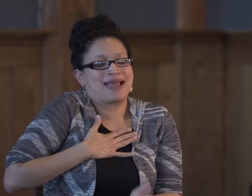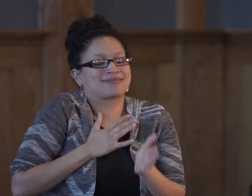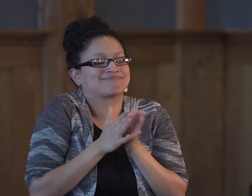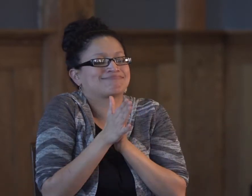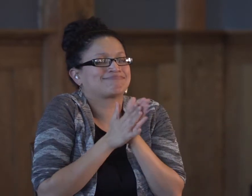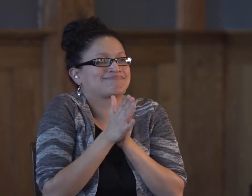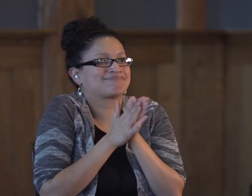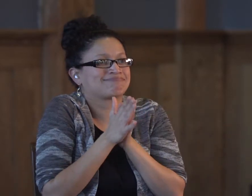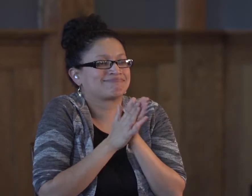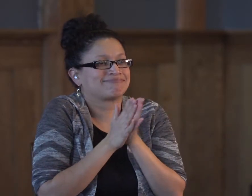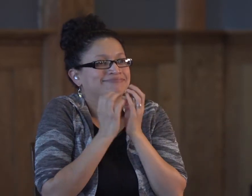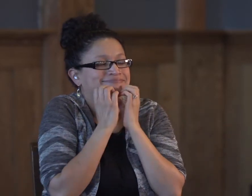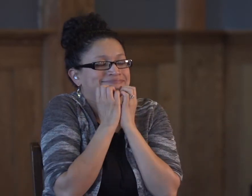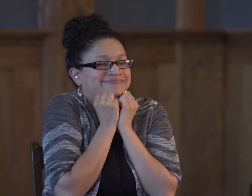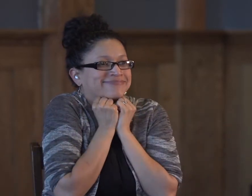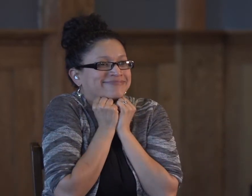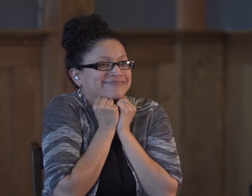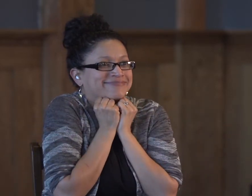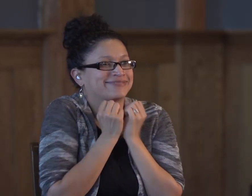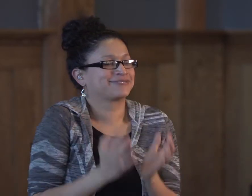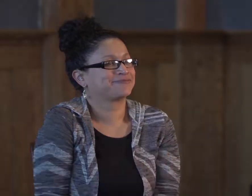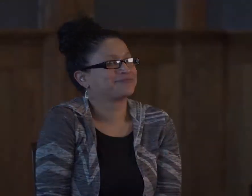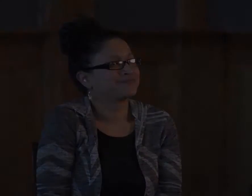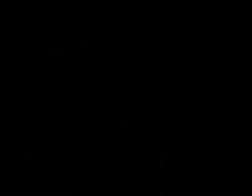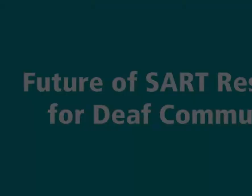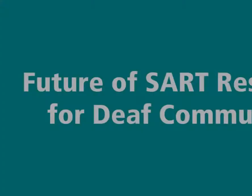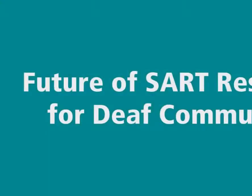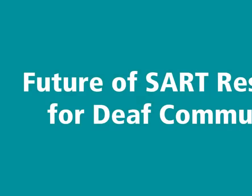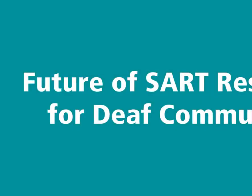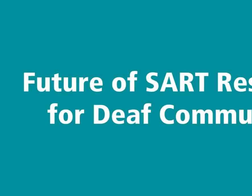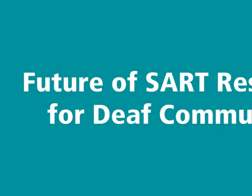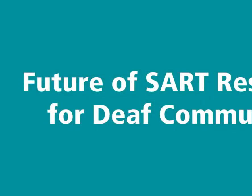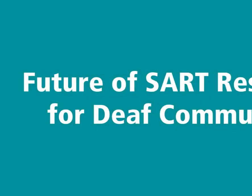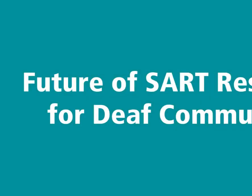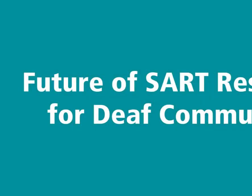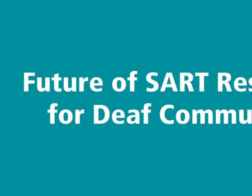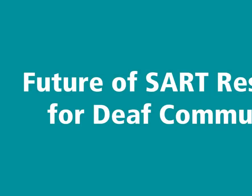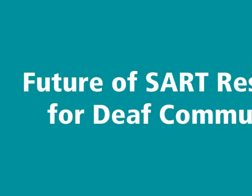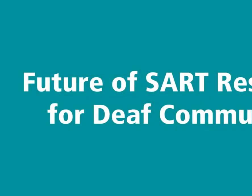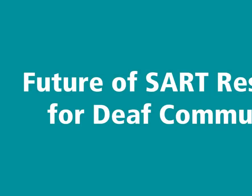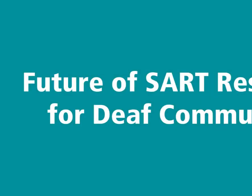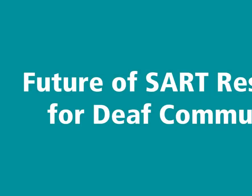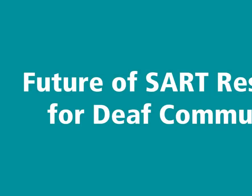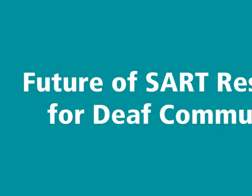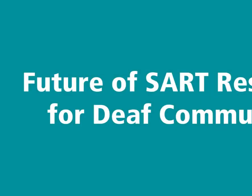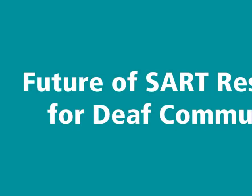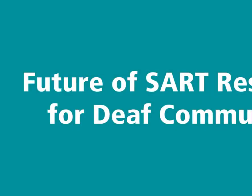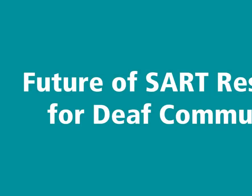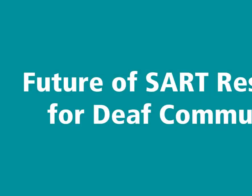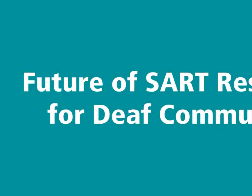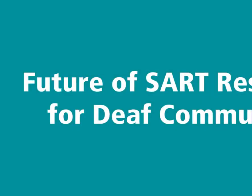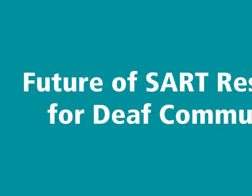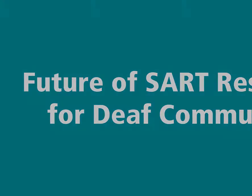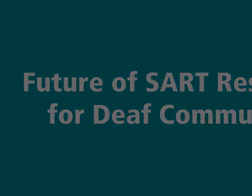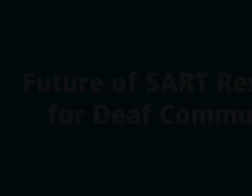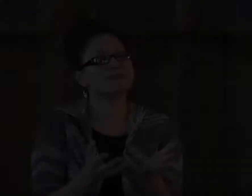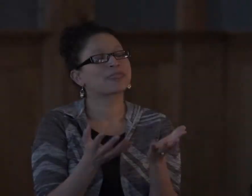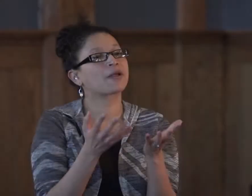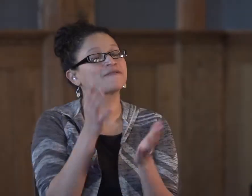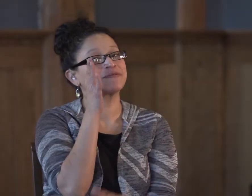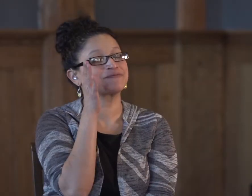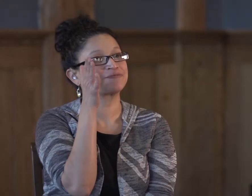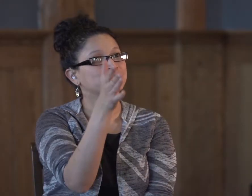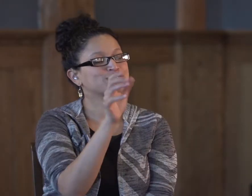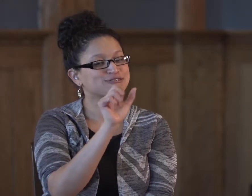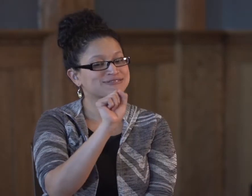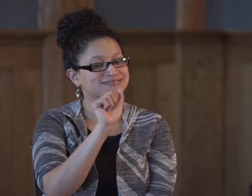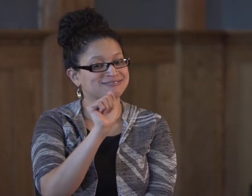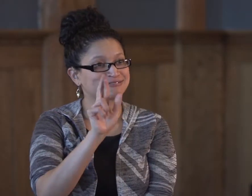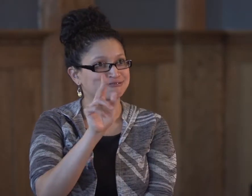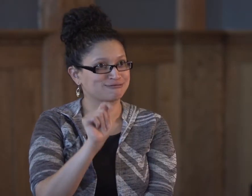as well as the criminal justice system and courts.